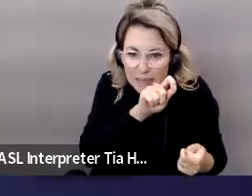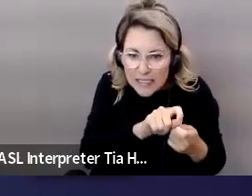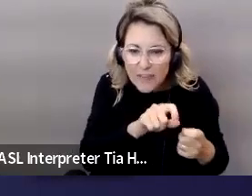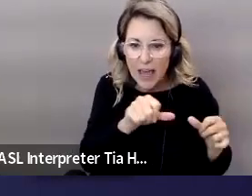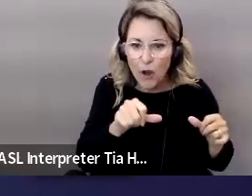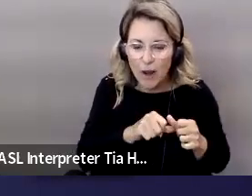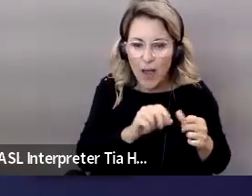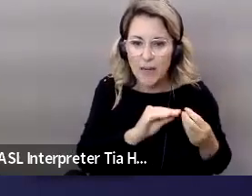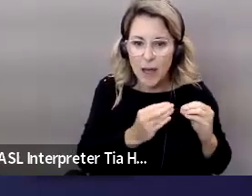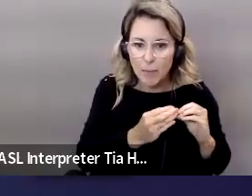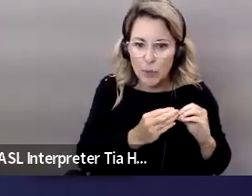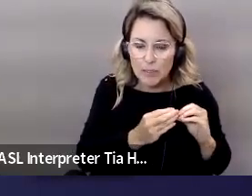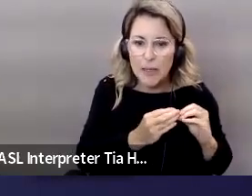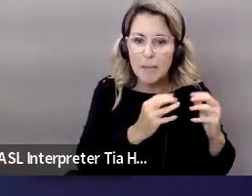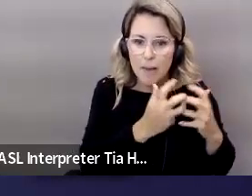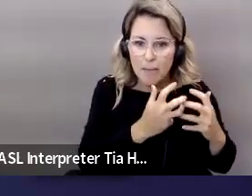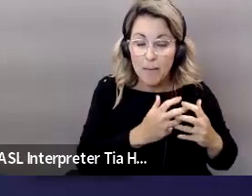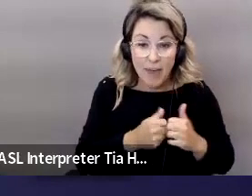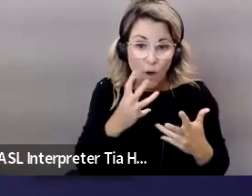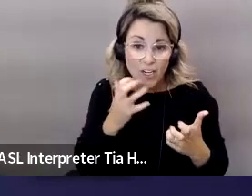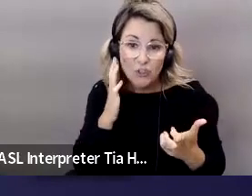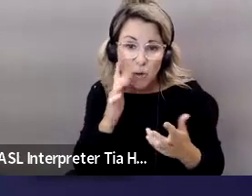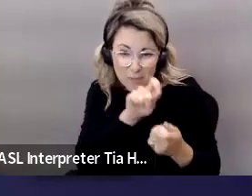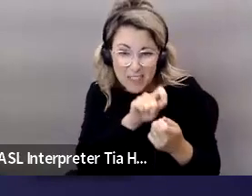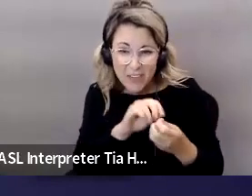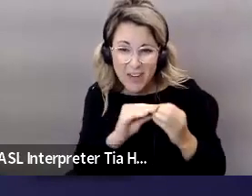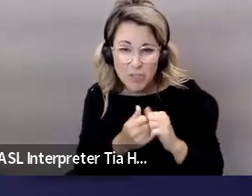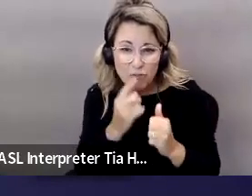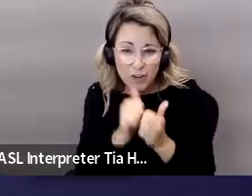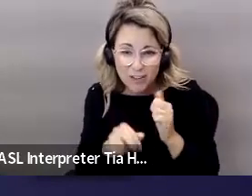often you have to reach out to your partners who you're soliciting right now. For instance, like,